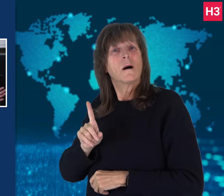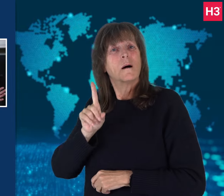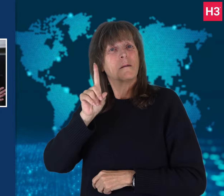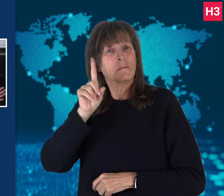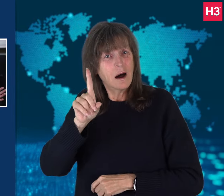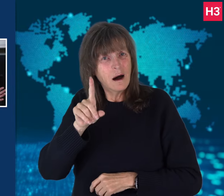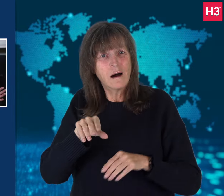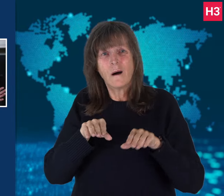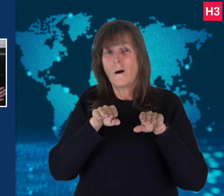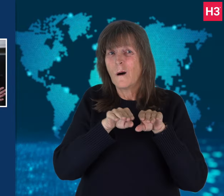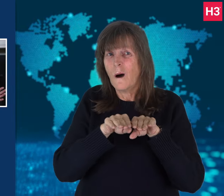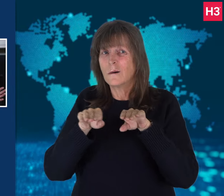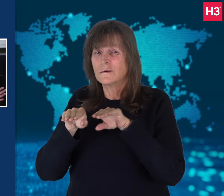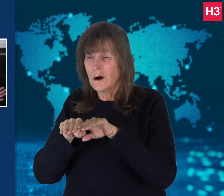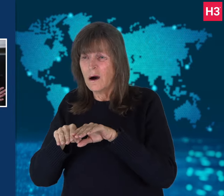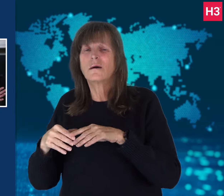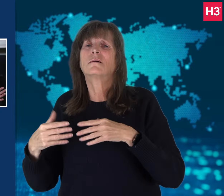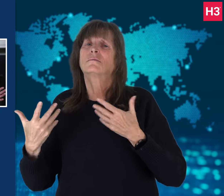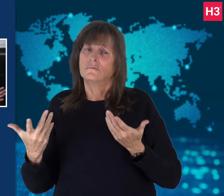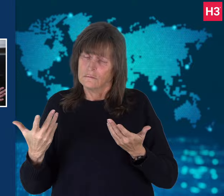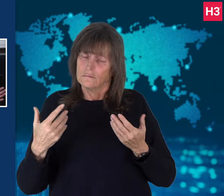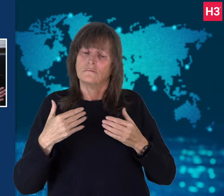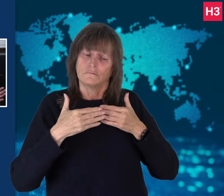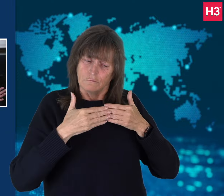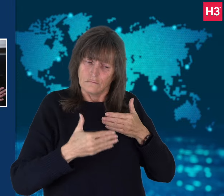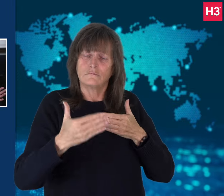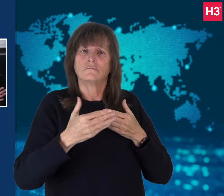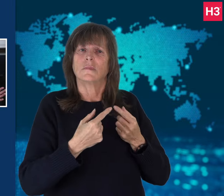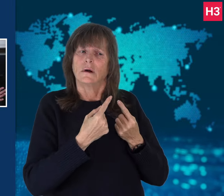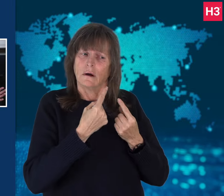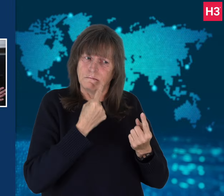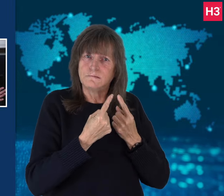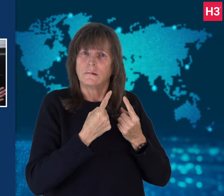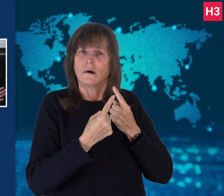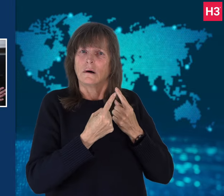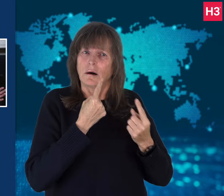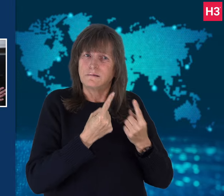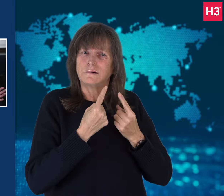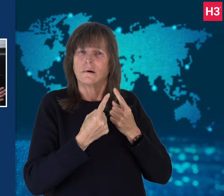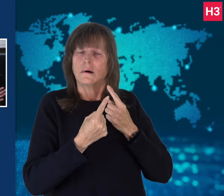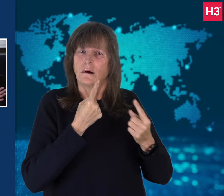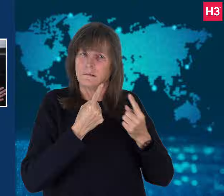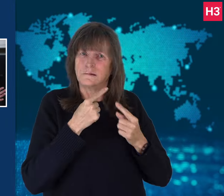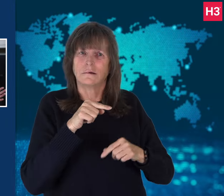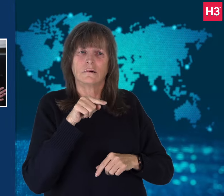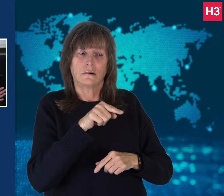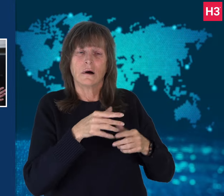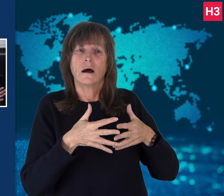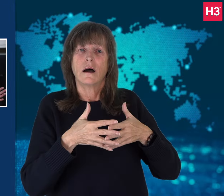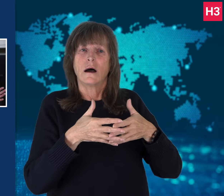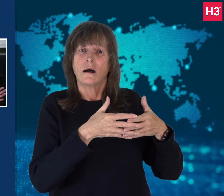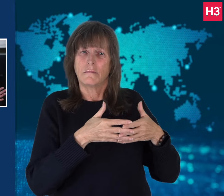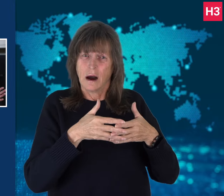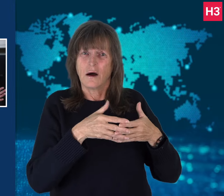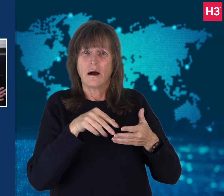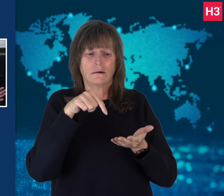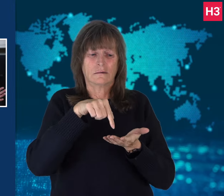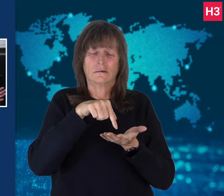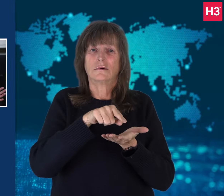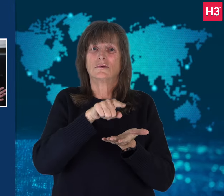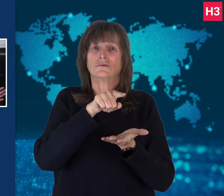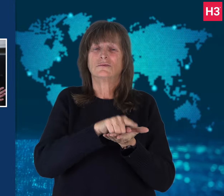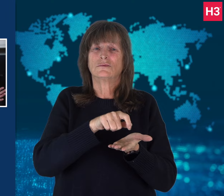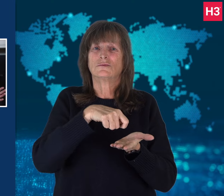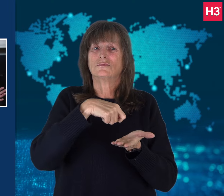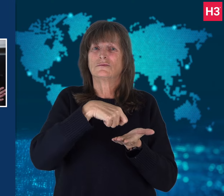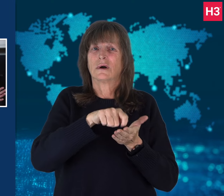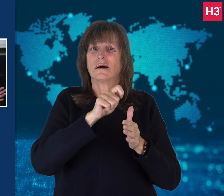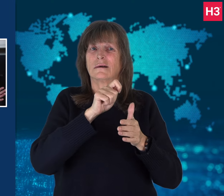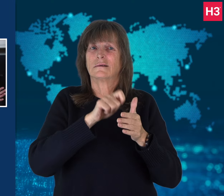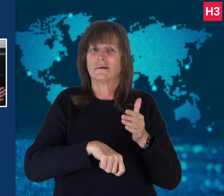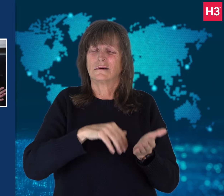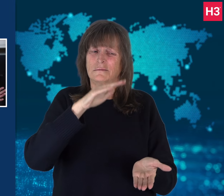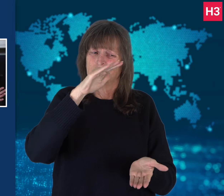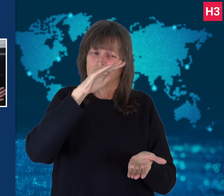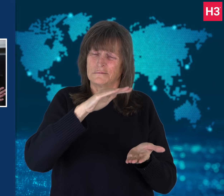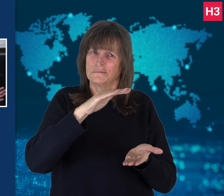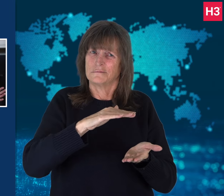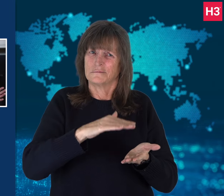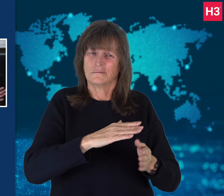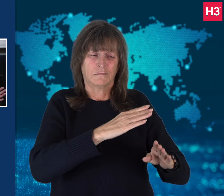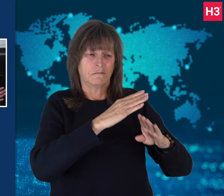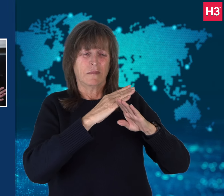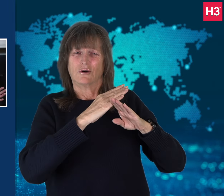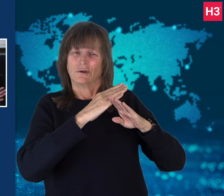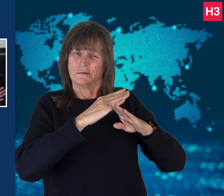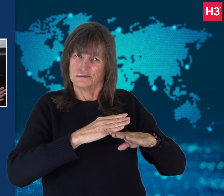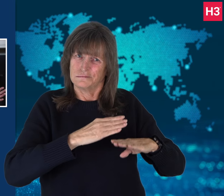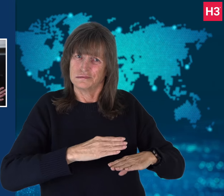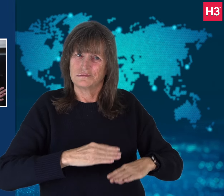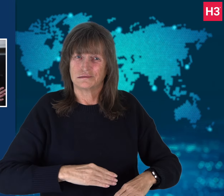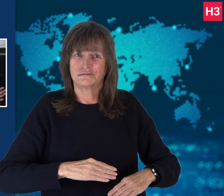continue negotiating with the U.S. to lower trade barriers.